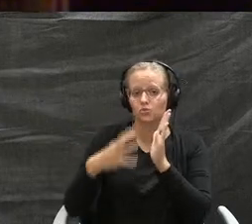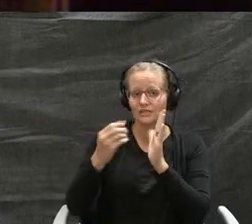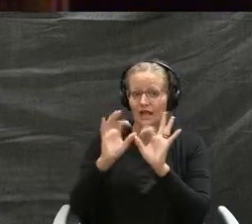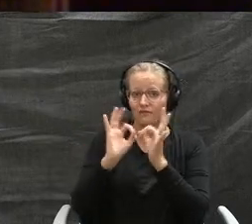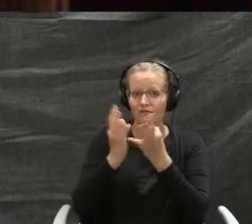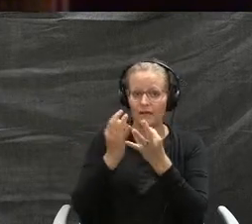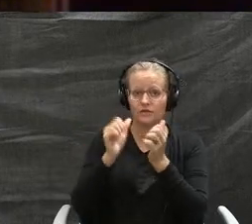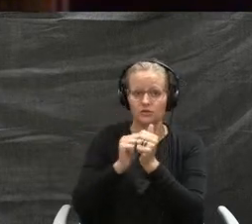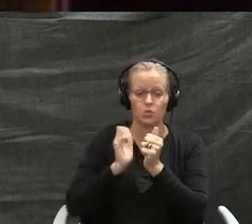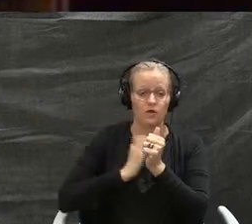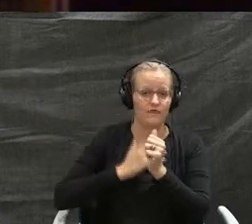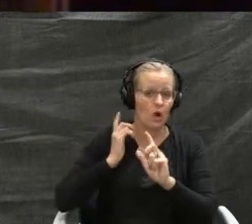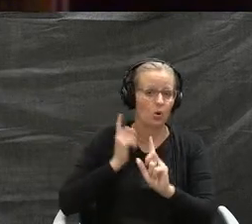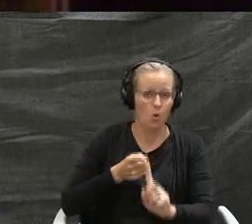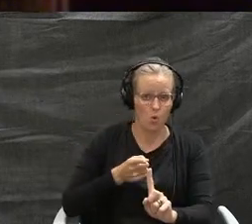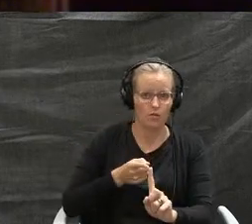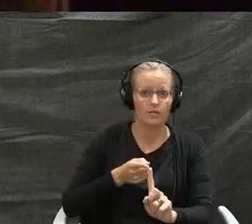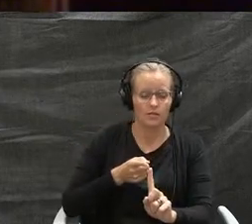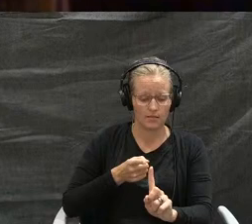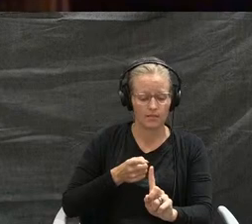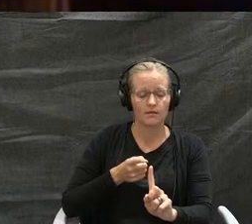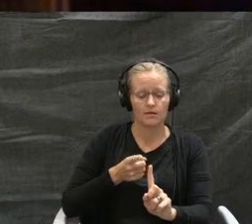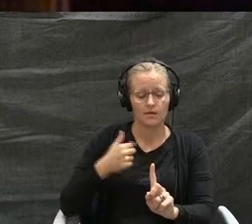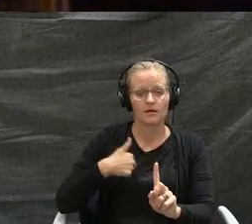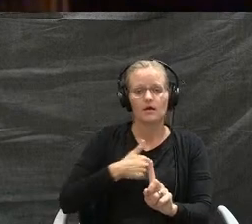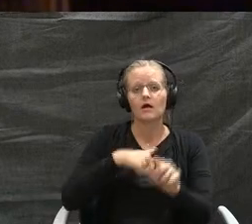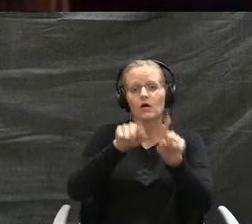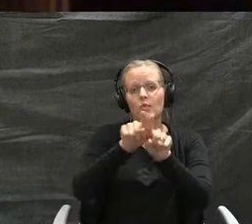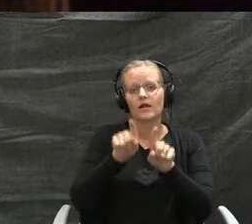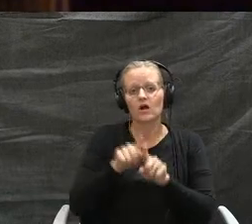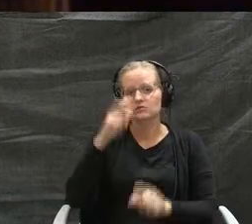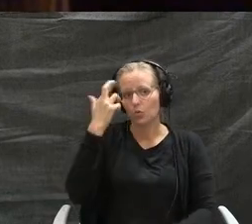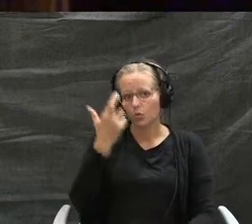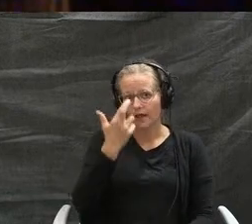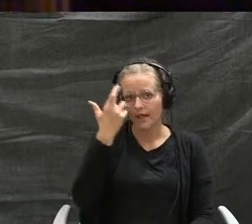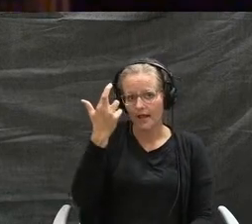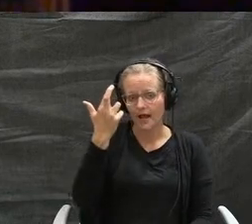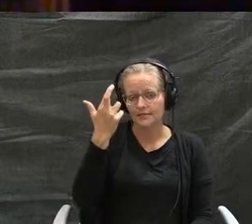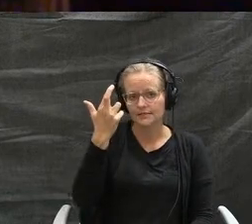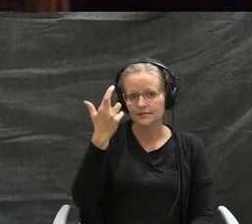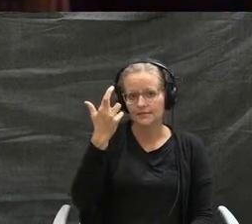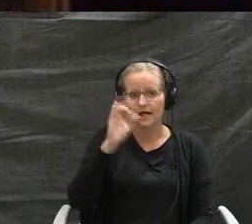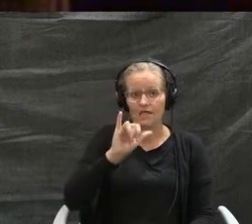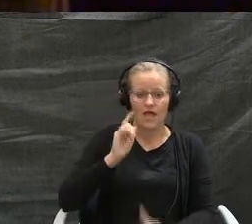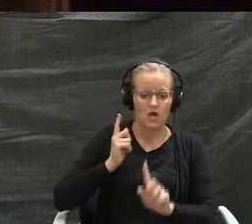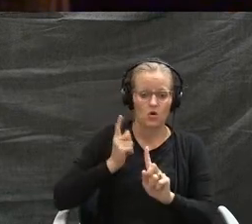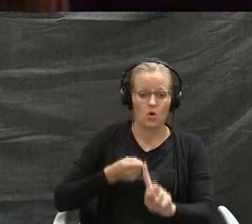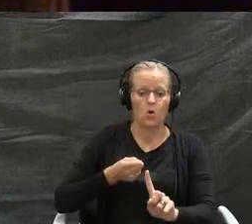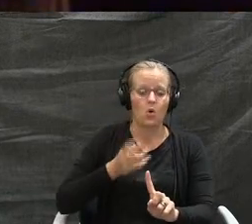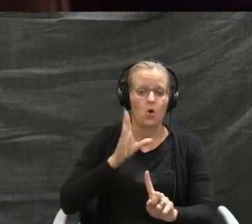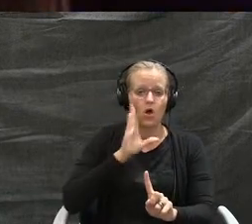goal. Uh, we also realize that this is a goal that will never